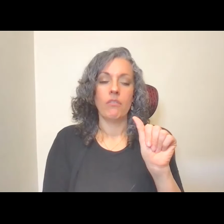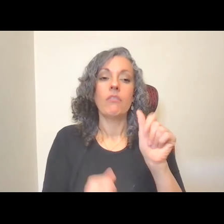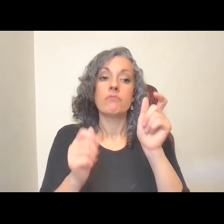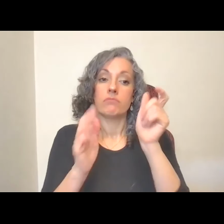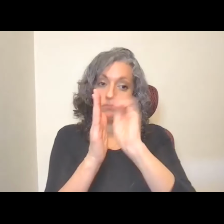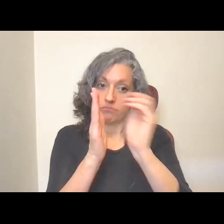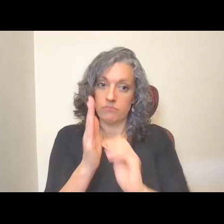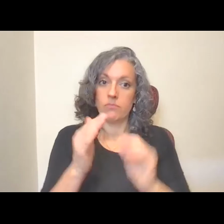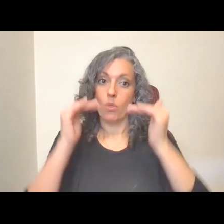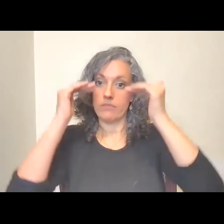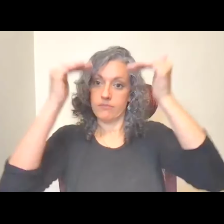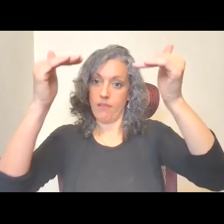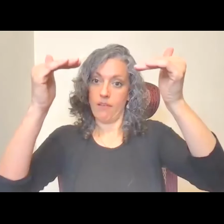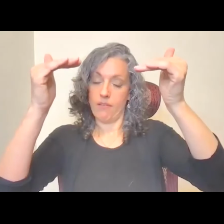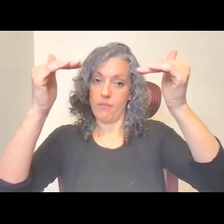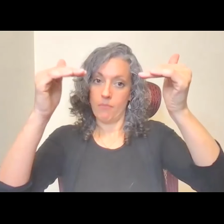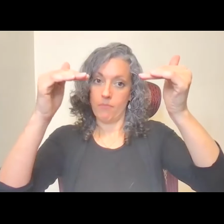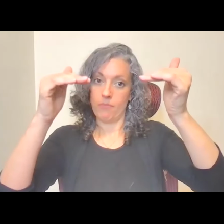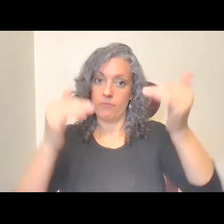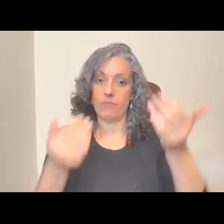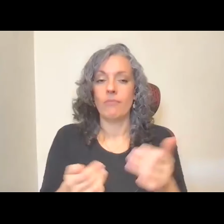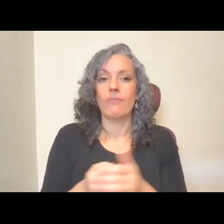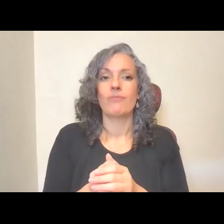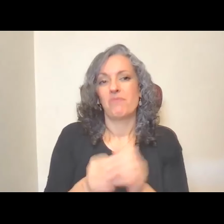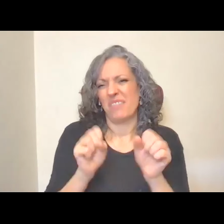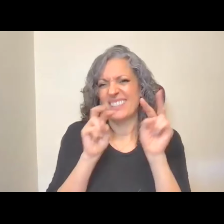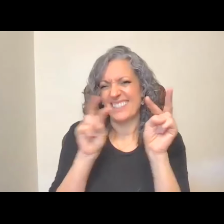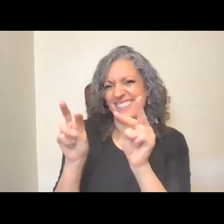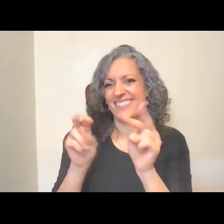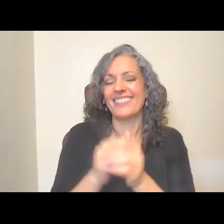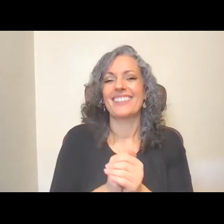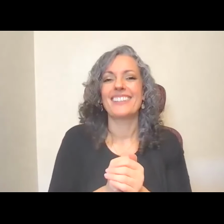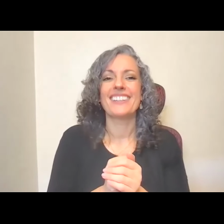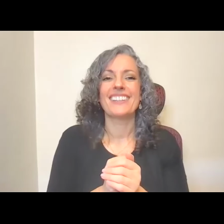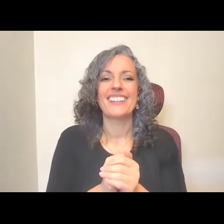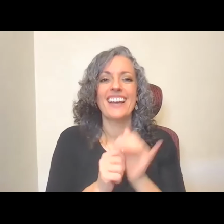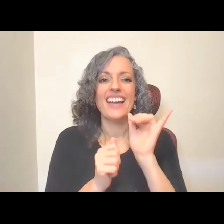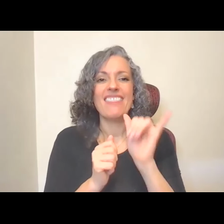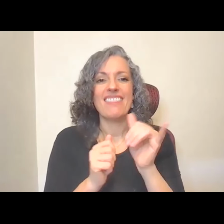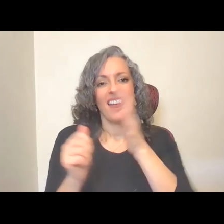kind of inception, I would guess. So those kind of areas and landmarks, they're super